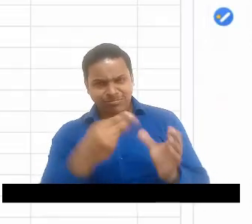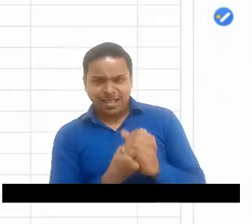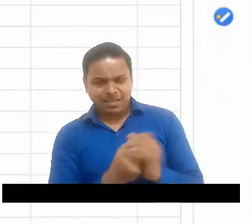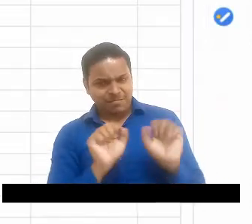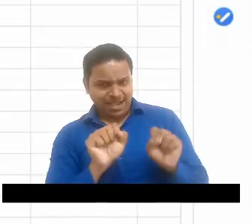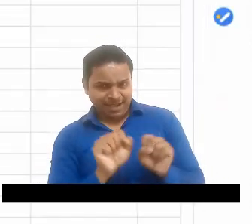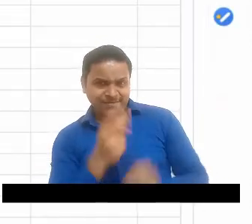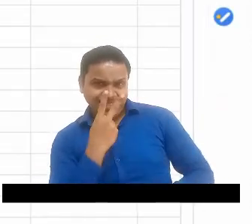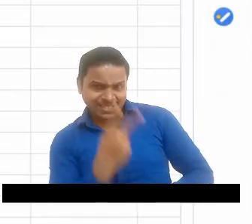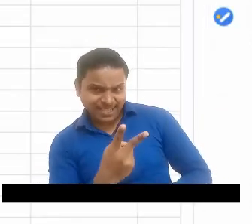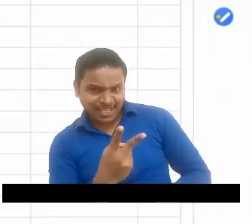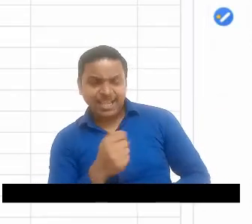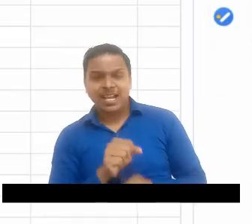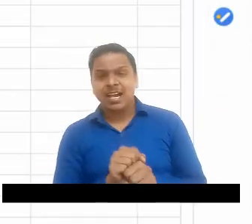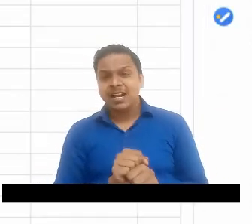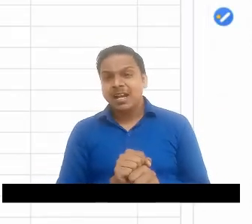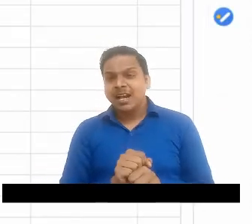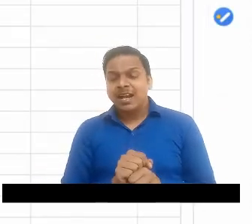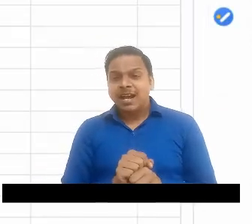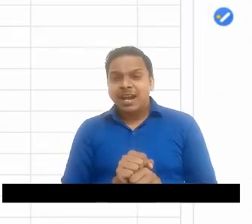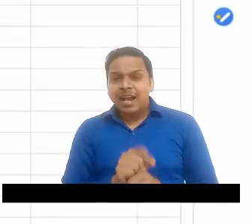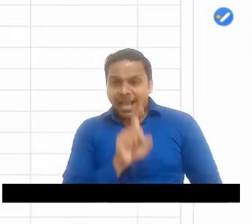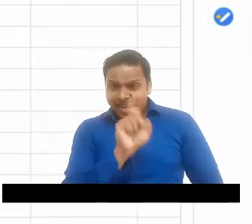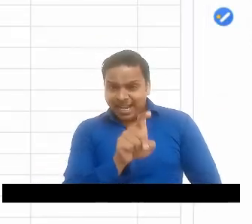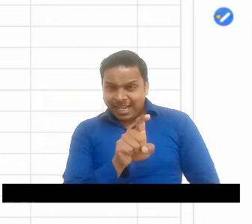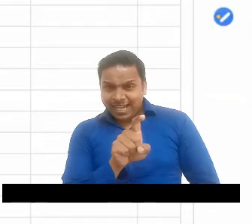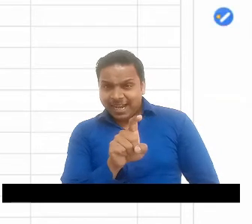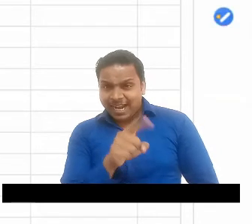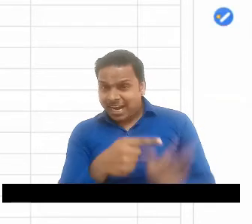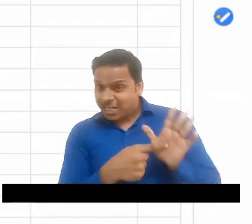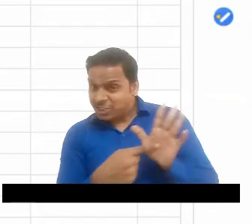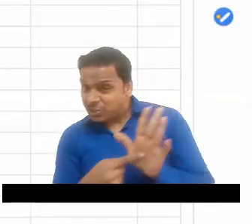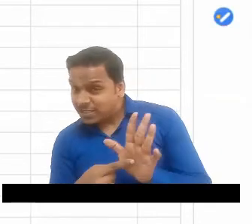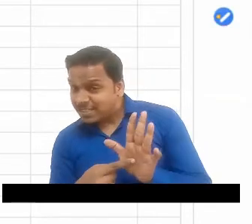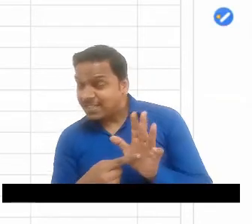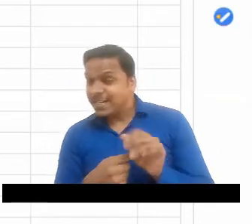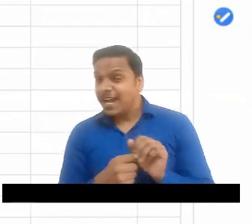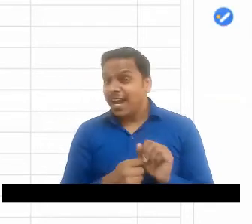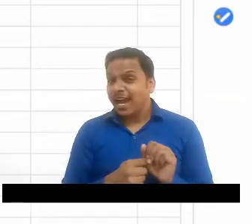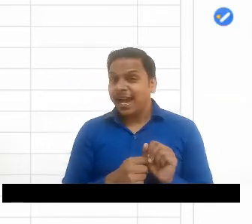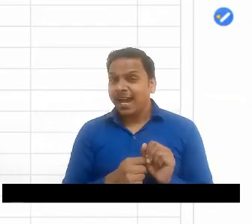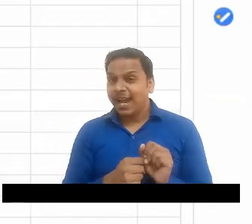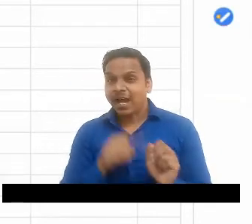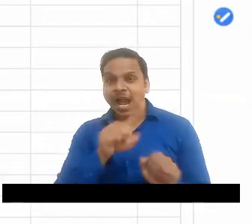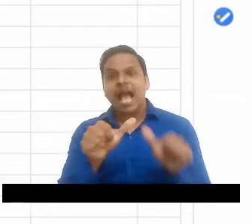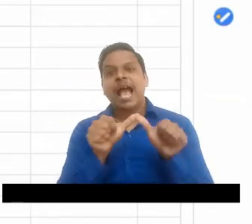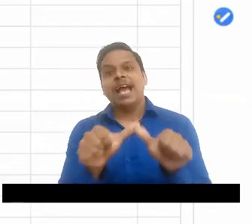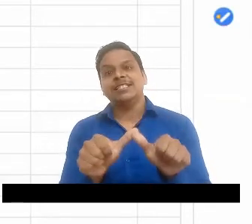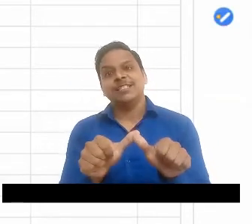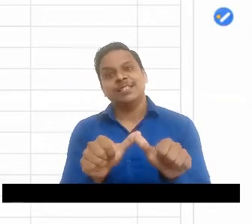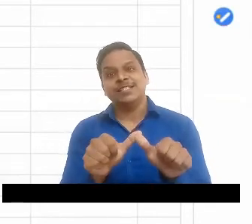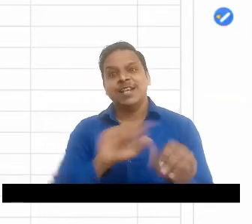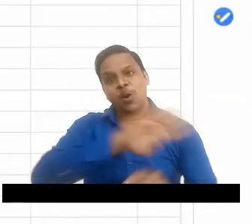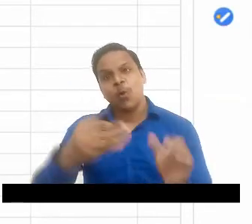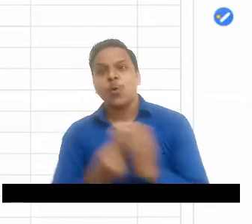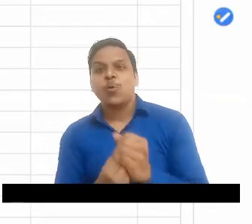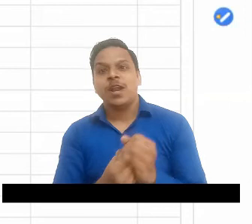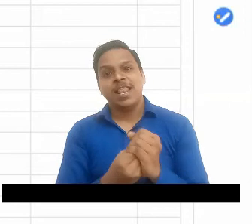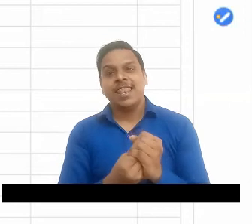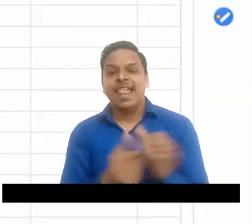See, it shows SUM (B4 : B9) and then just click on to enter. It shows the total value.